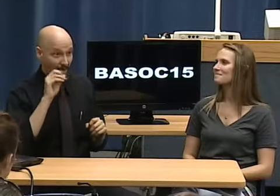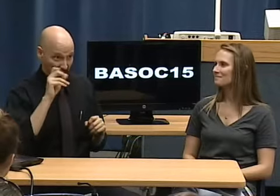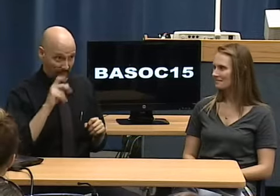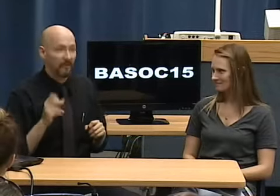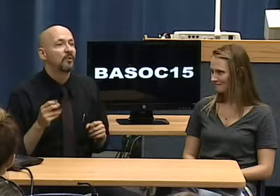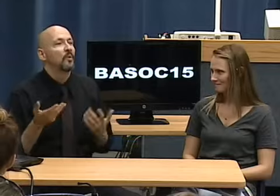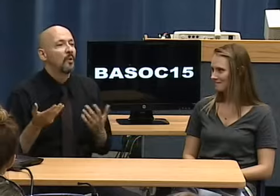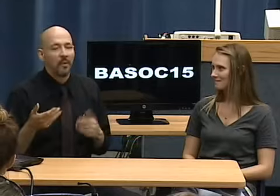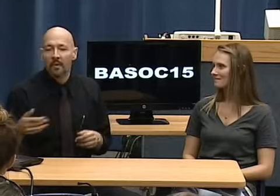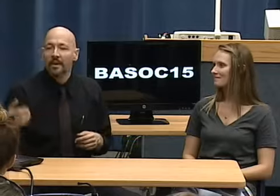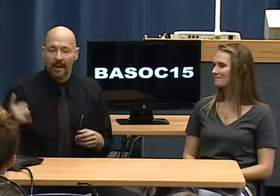OK.